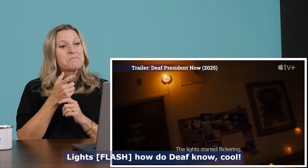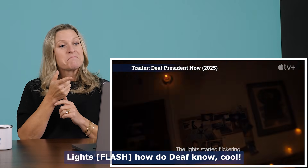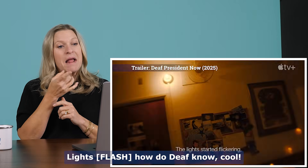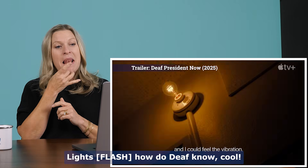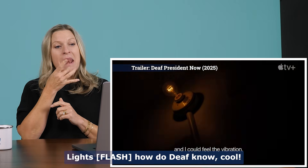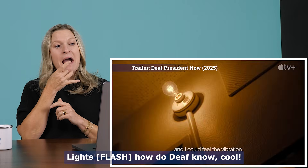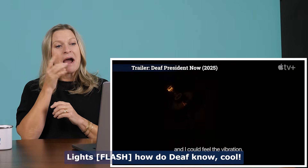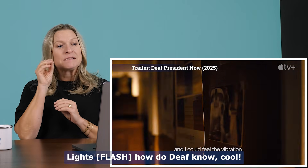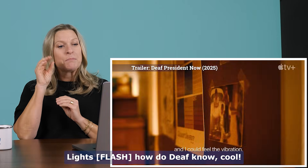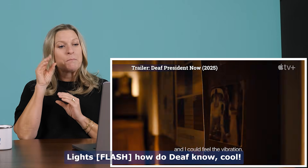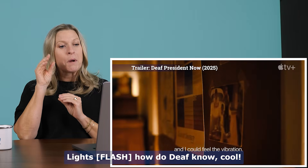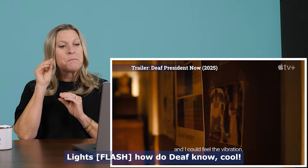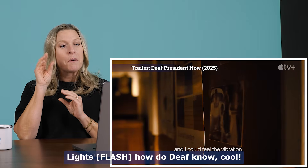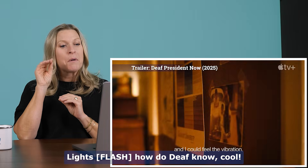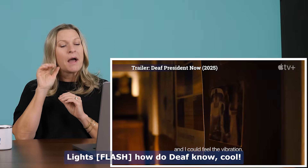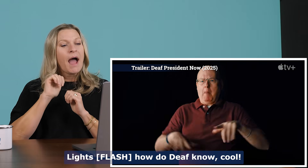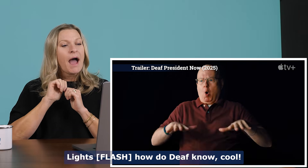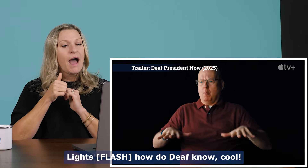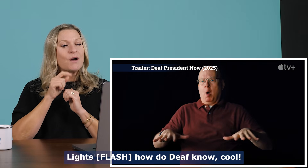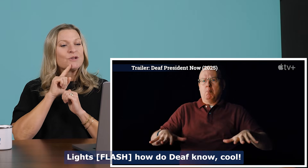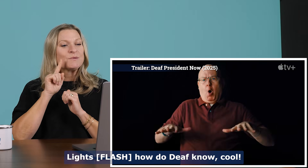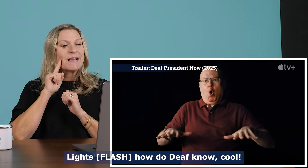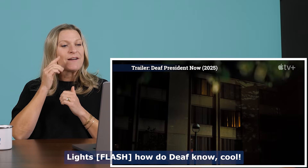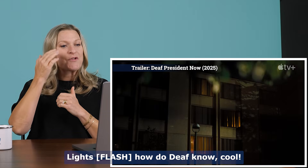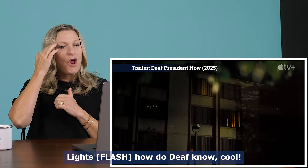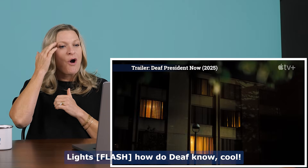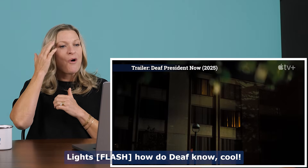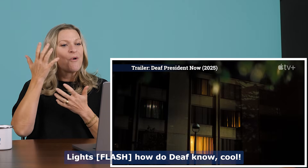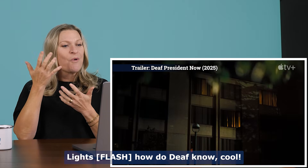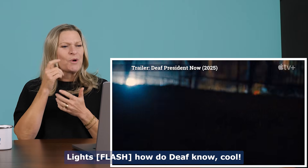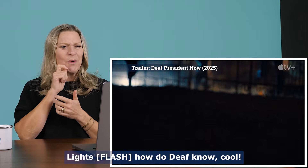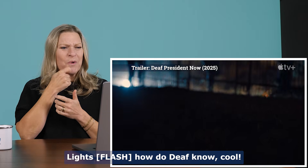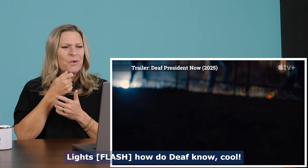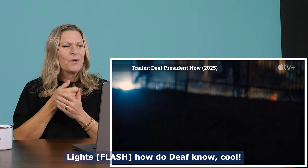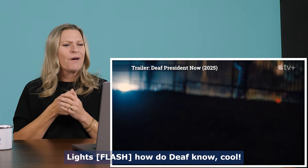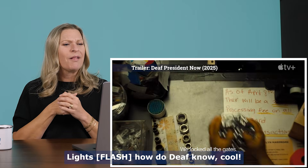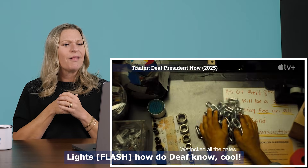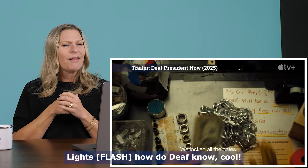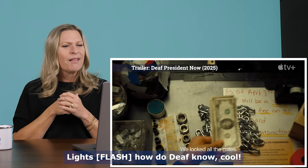Lights [FLASH] how do Deaf know, cool!